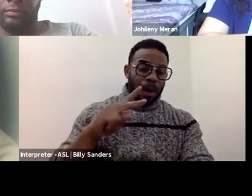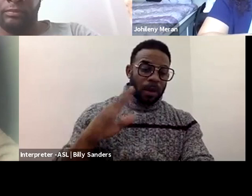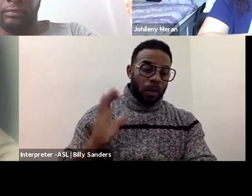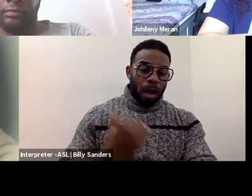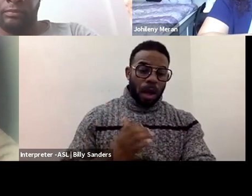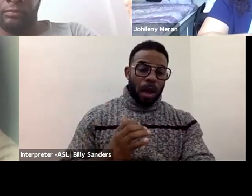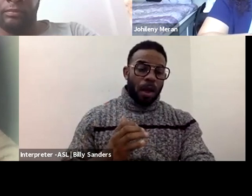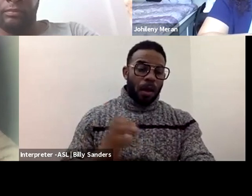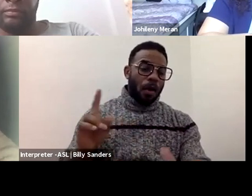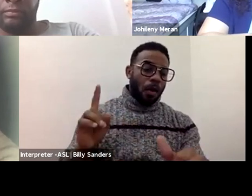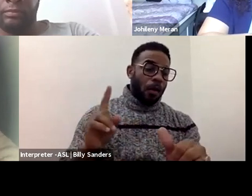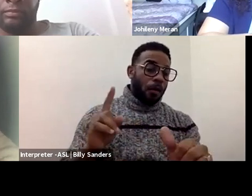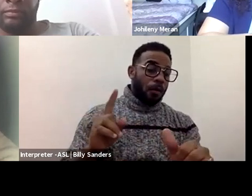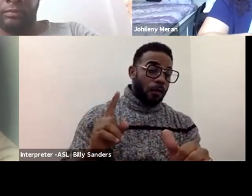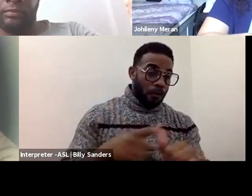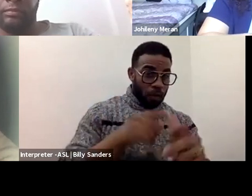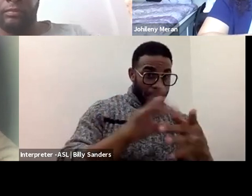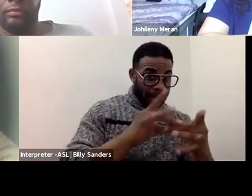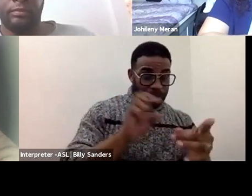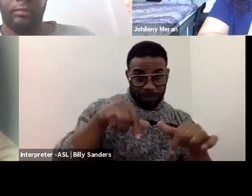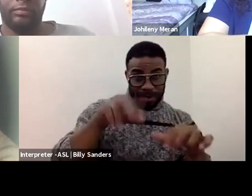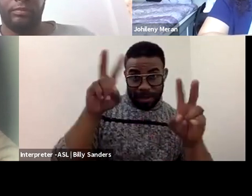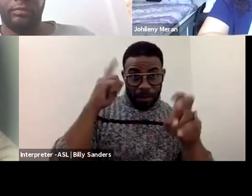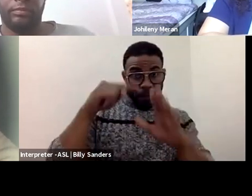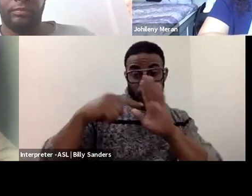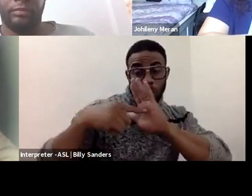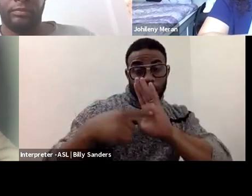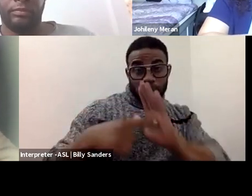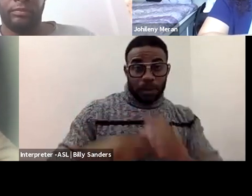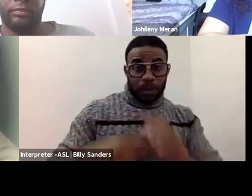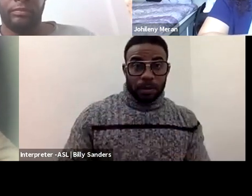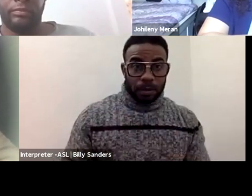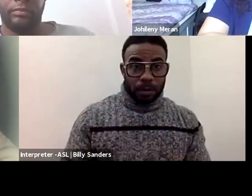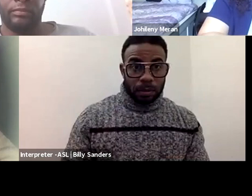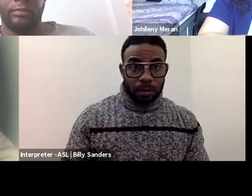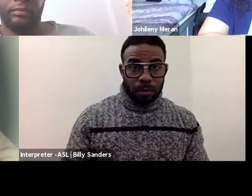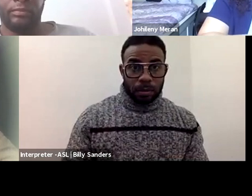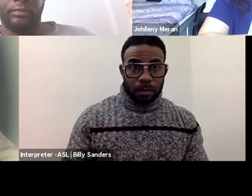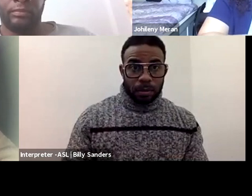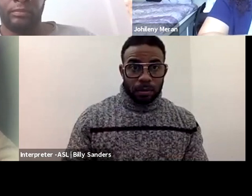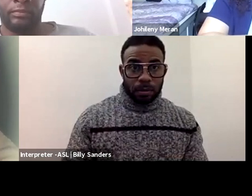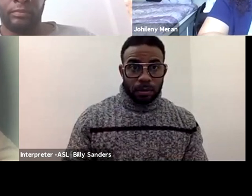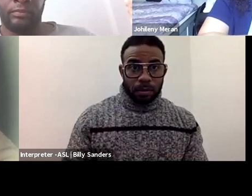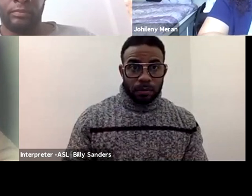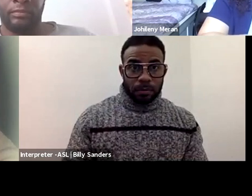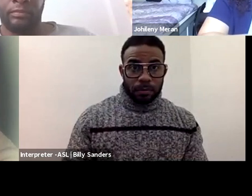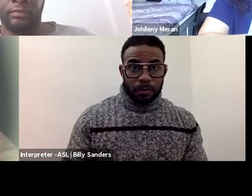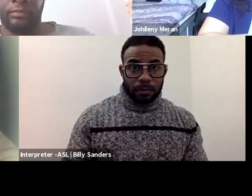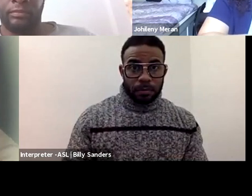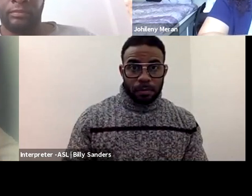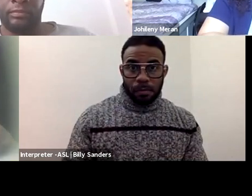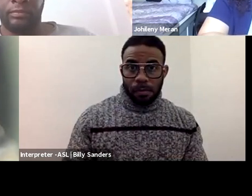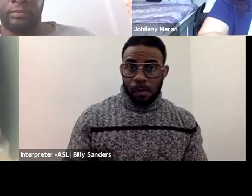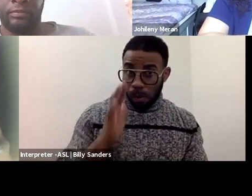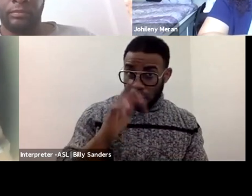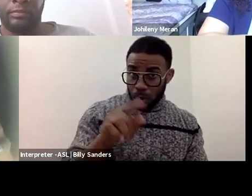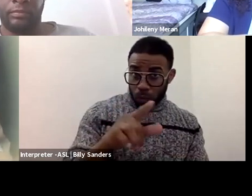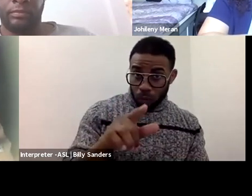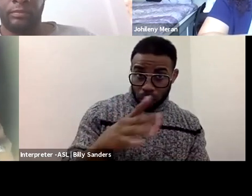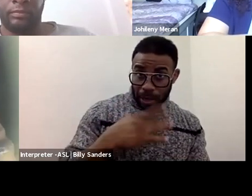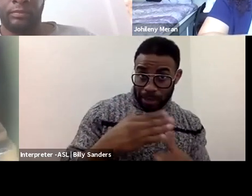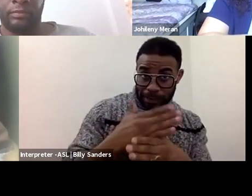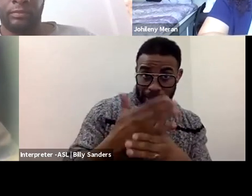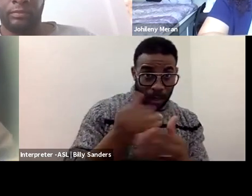initial mention of the topic of representation. Would you all like to share any more thoughts